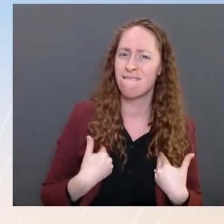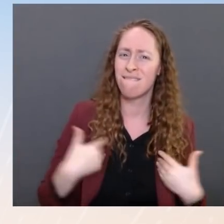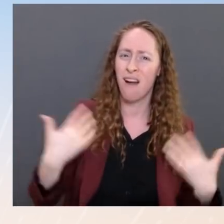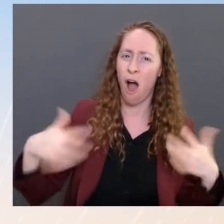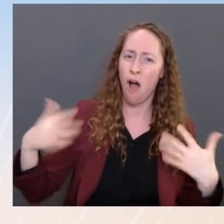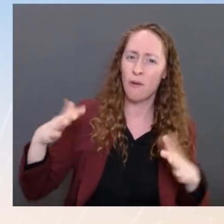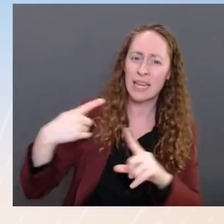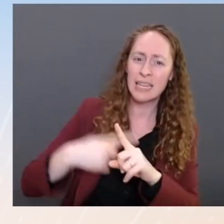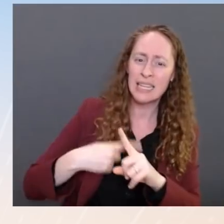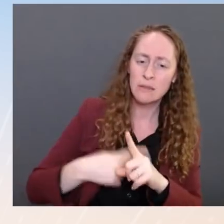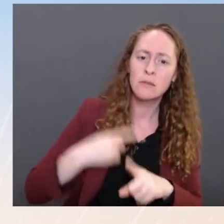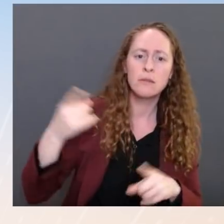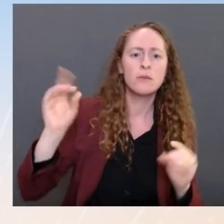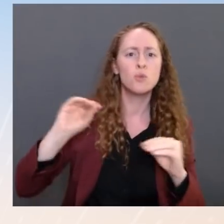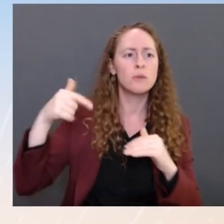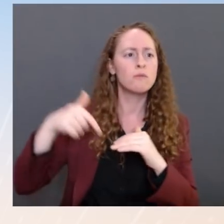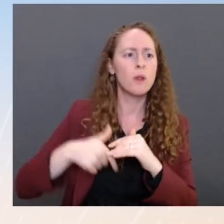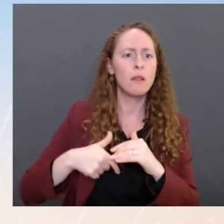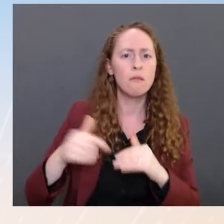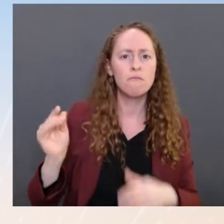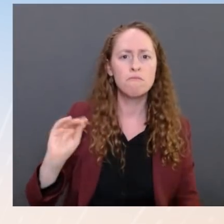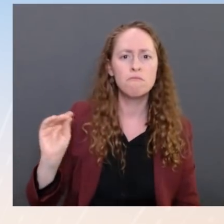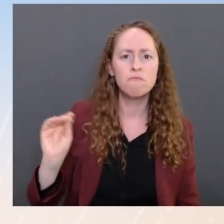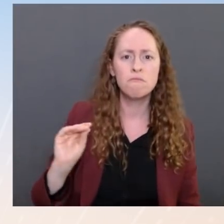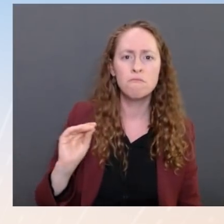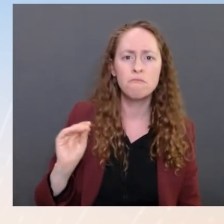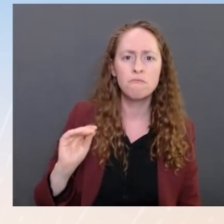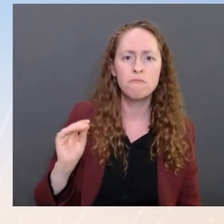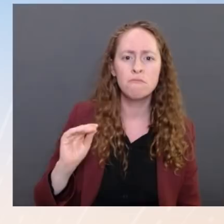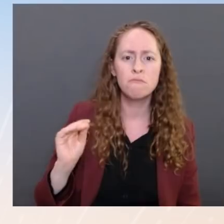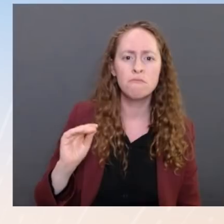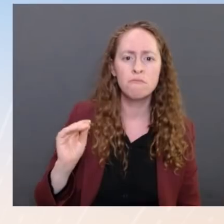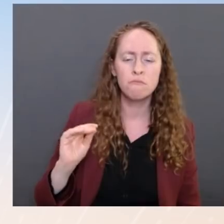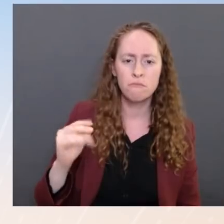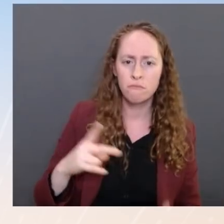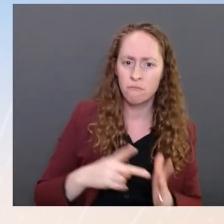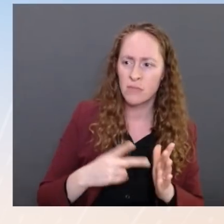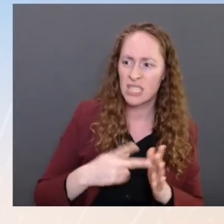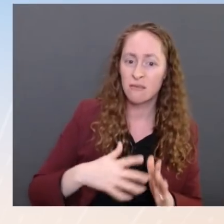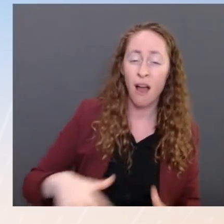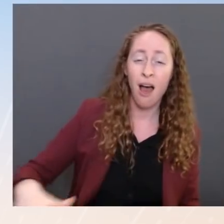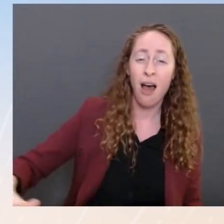more than 75 percent that is non-producing. Of the 24.9 million onshore acres under lease,